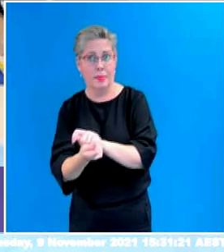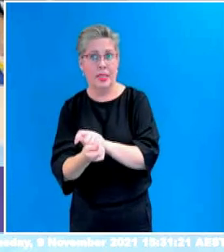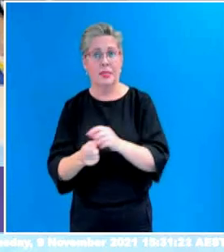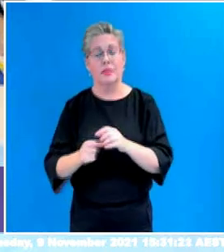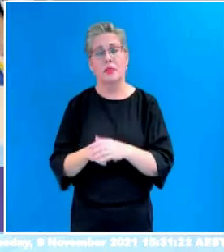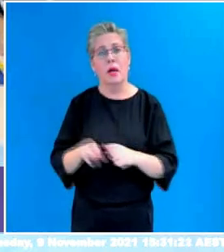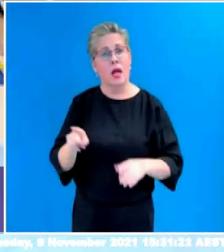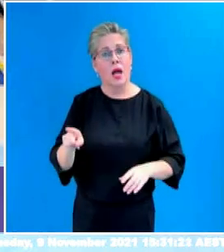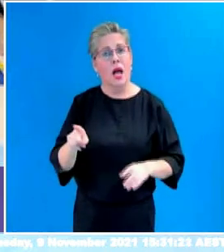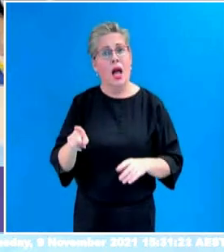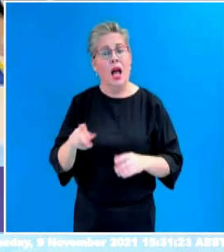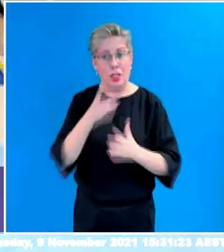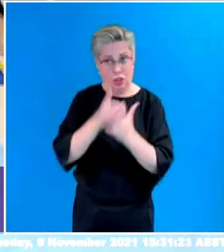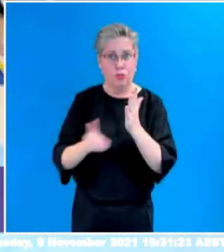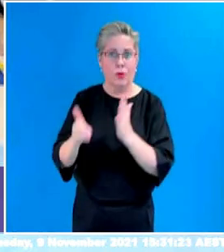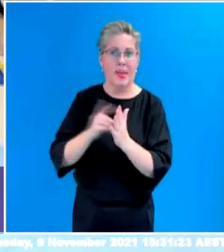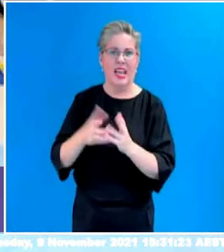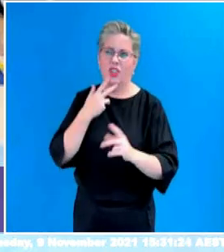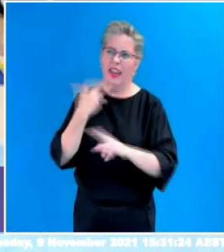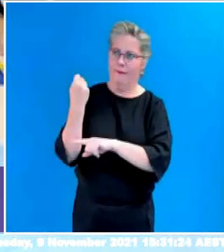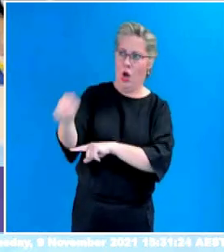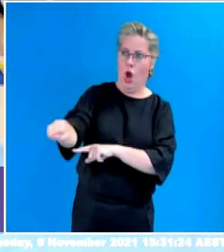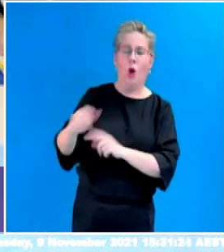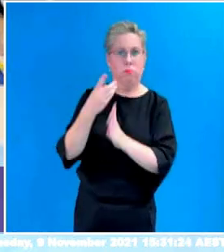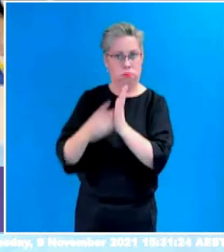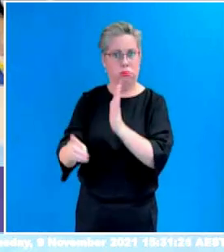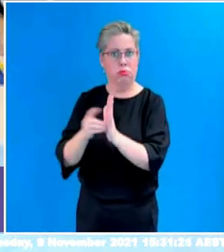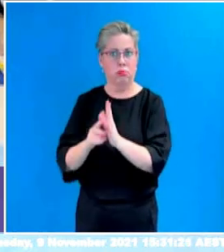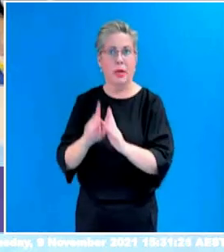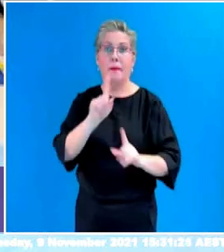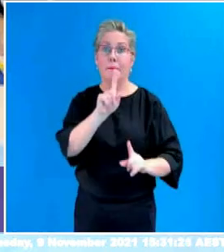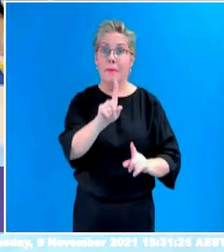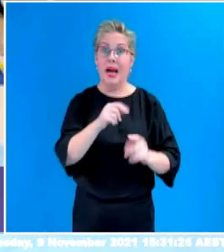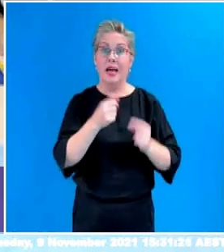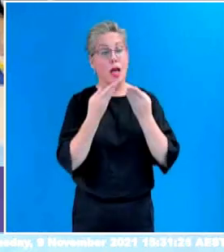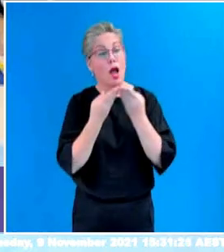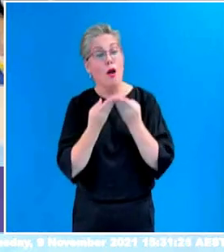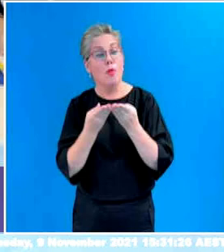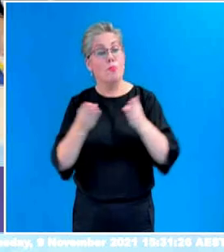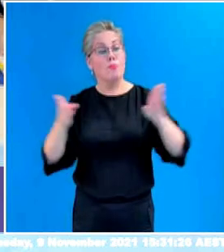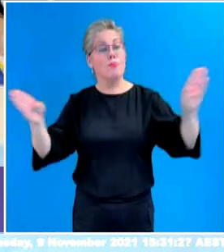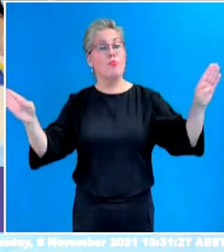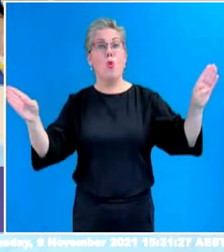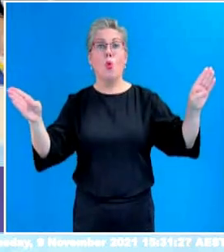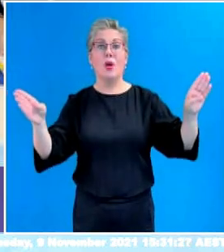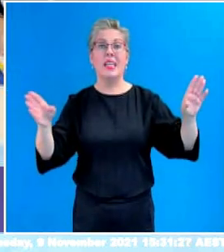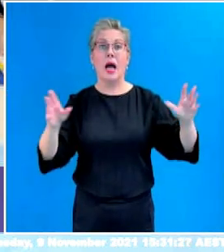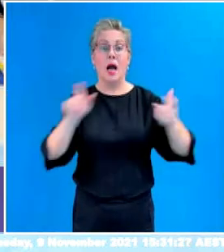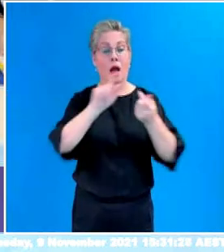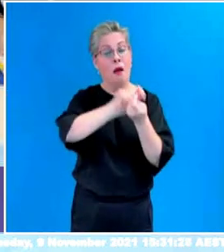like, which are longer term, in our view they are progressively realisable.